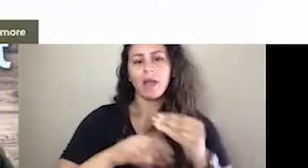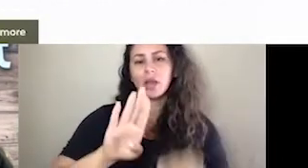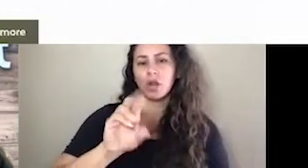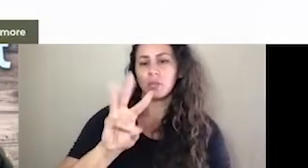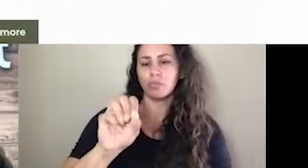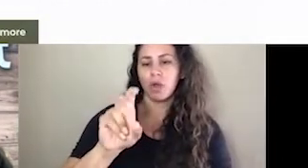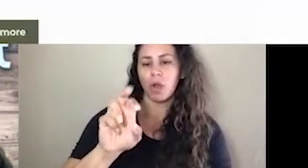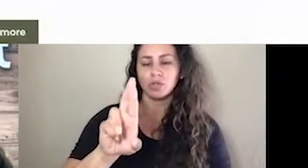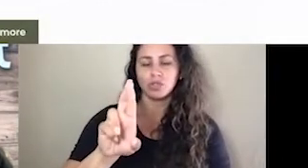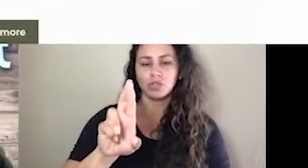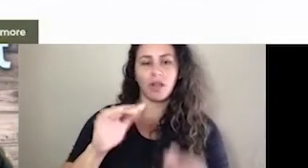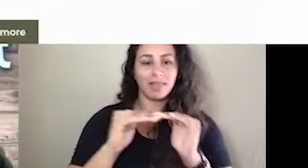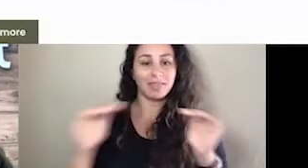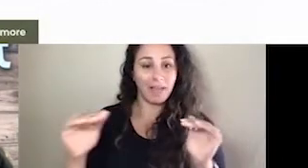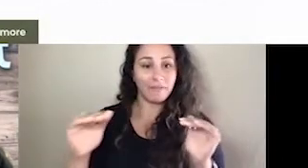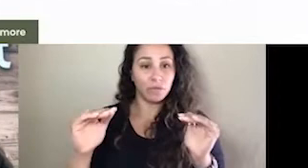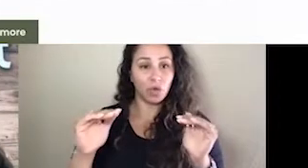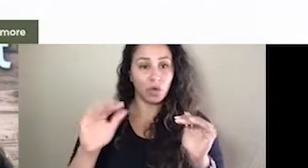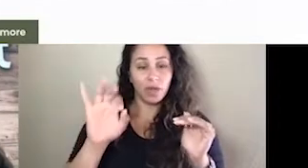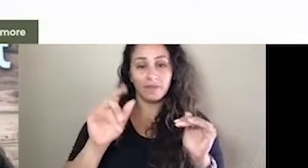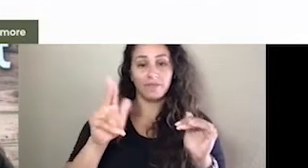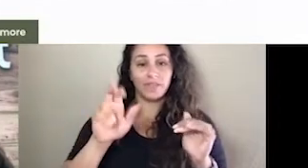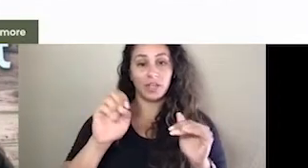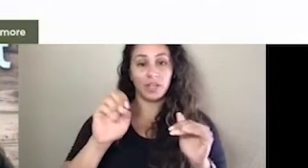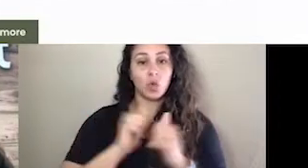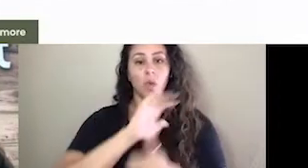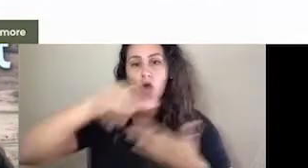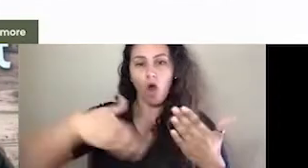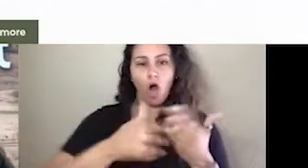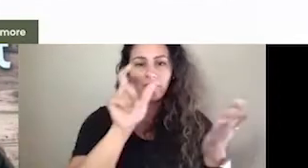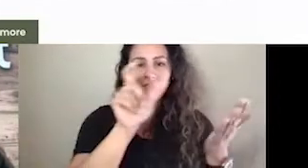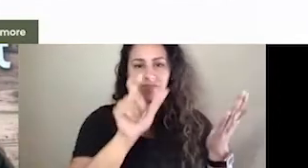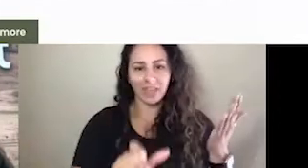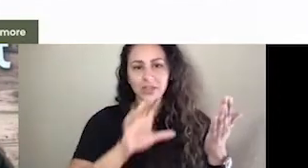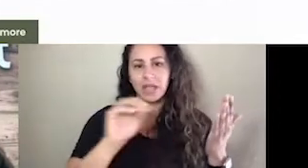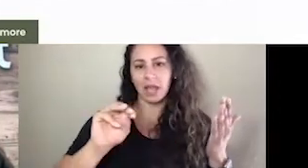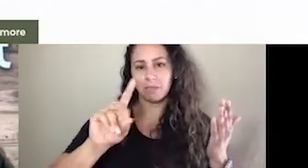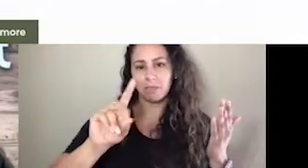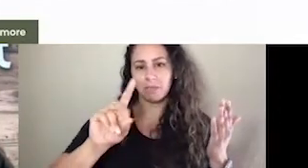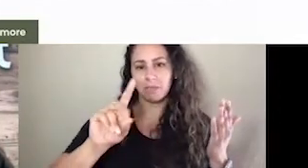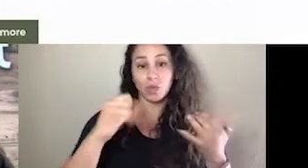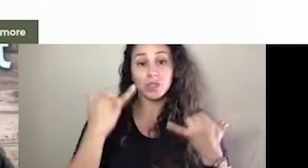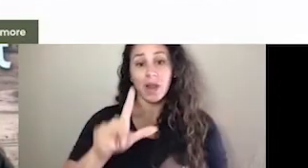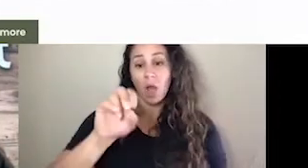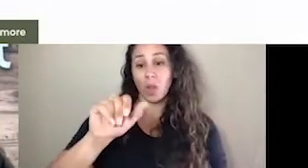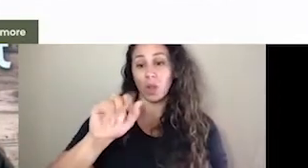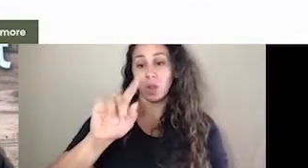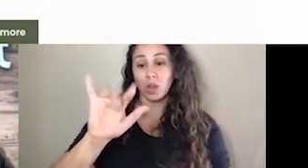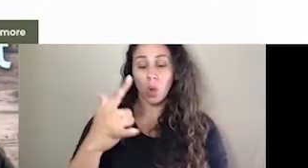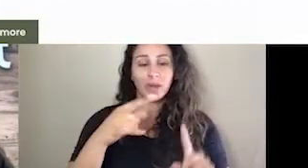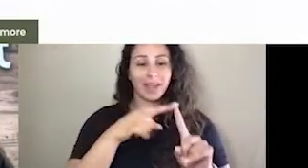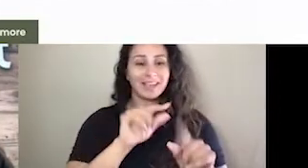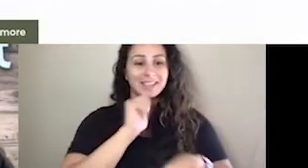A BROWSER LEVEL FEATURE ON MODELS AND THE SET TO LAZY